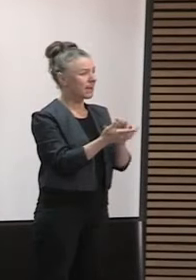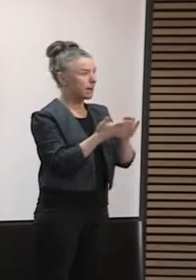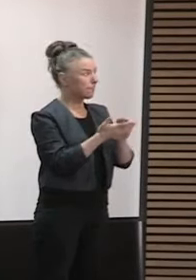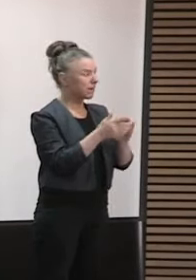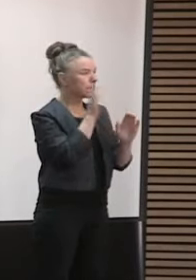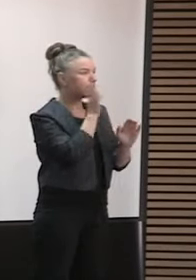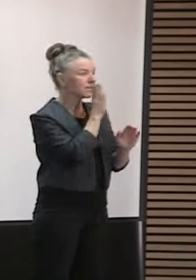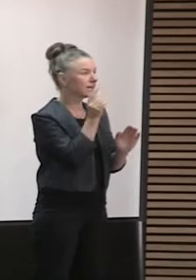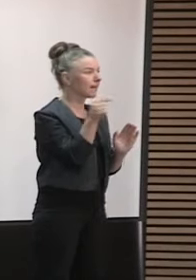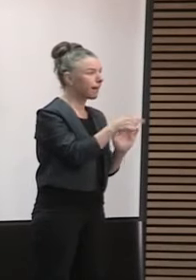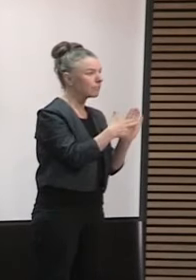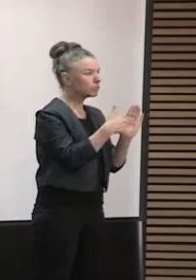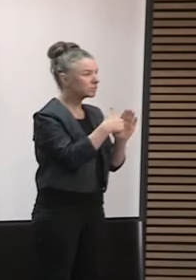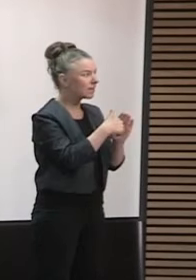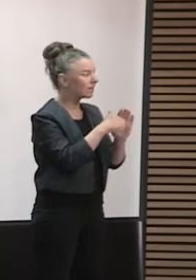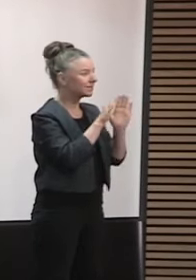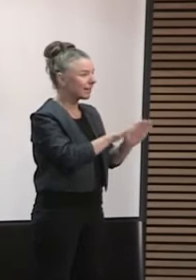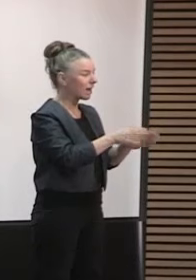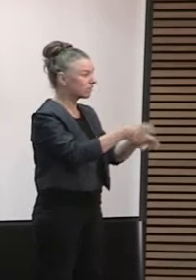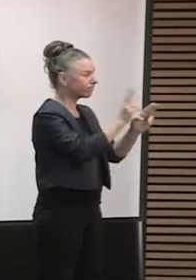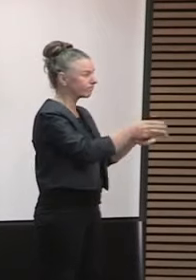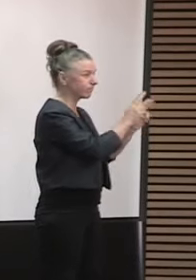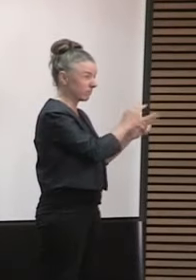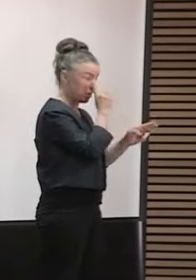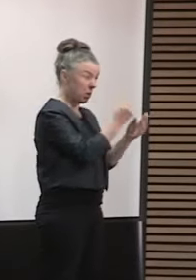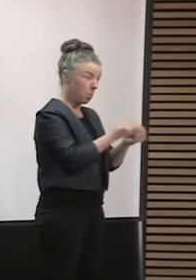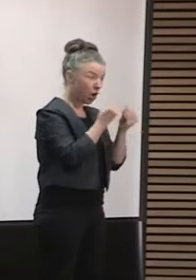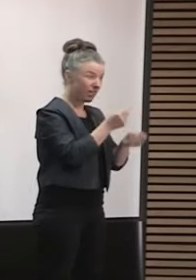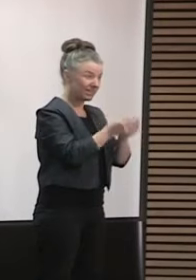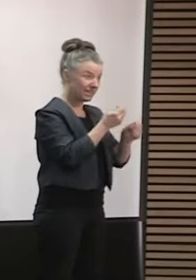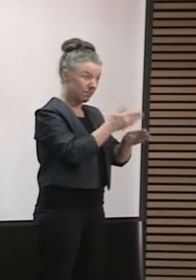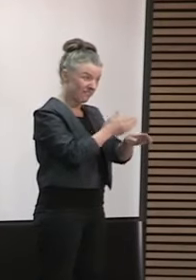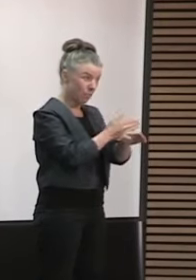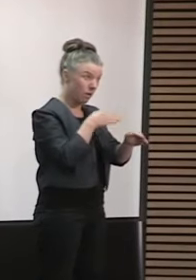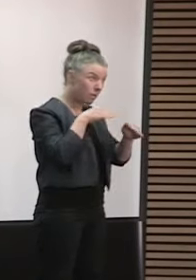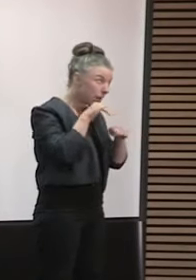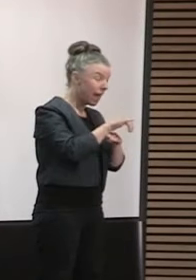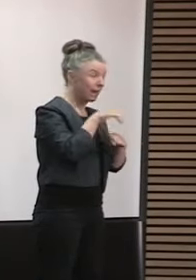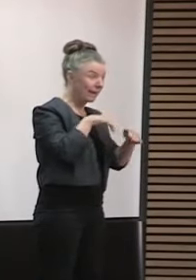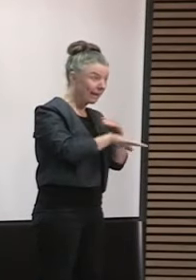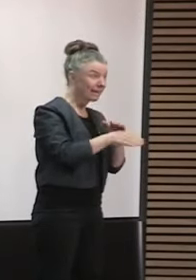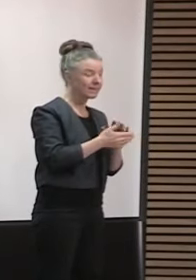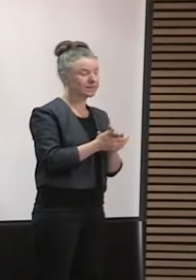you those at the moment but we will be releasing those later in the week and some of them